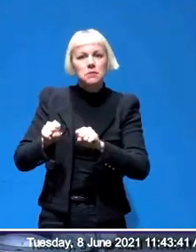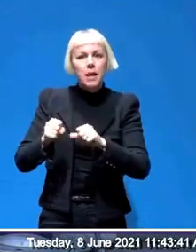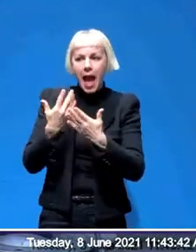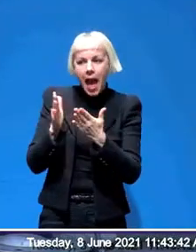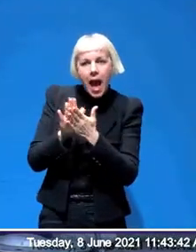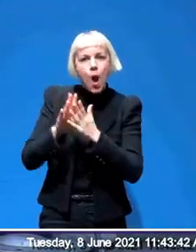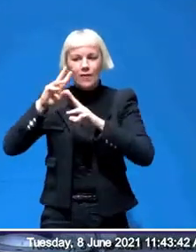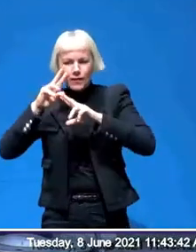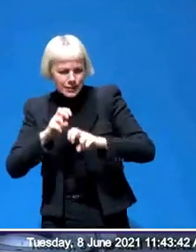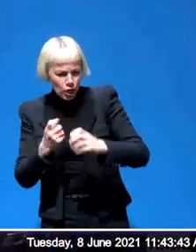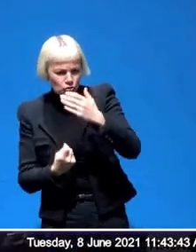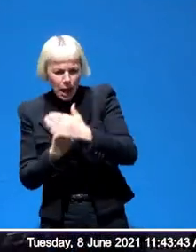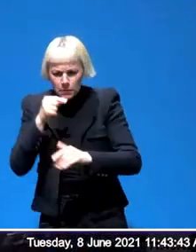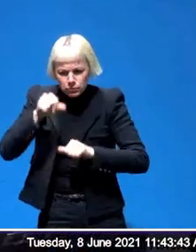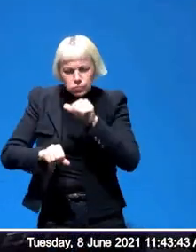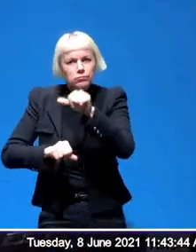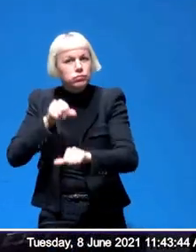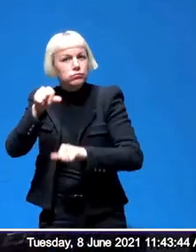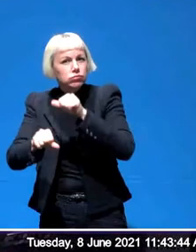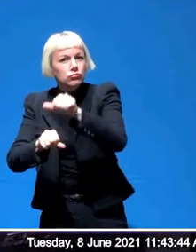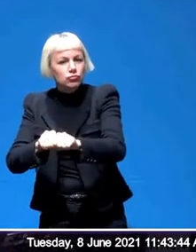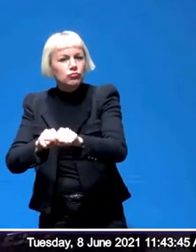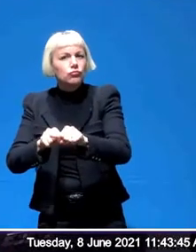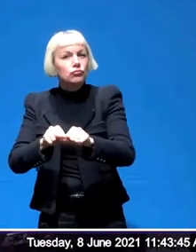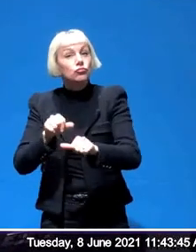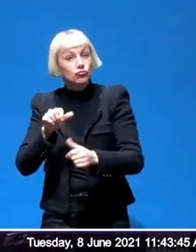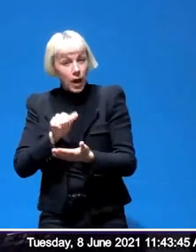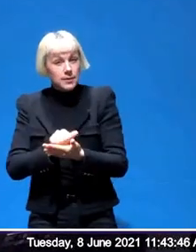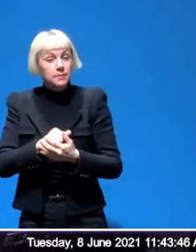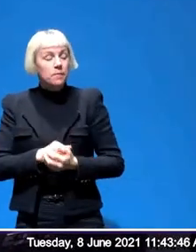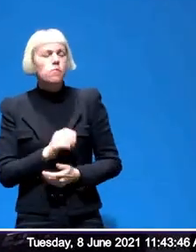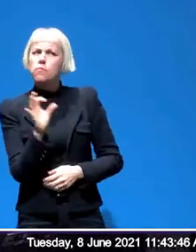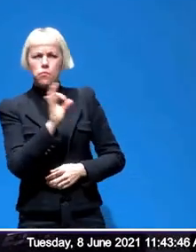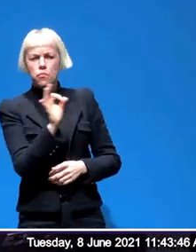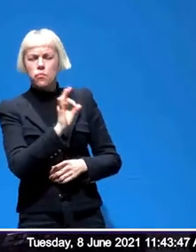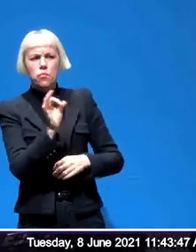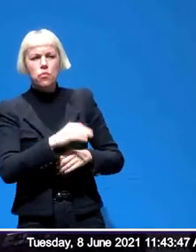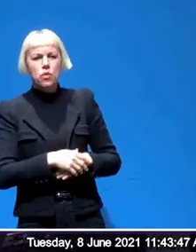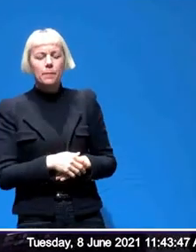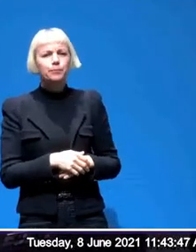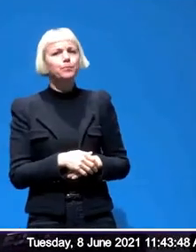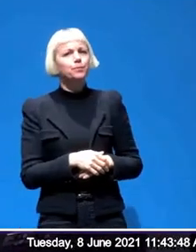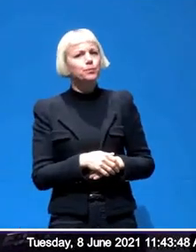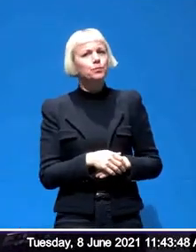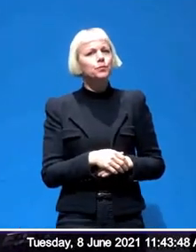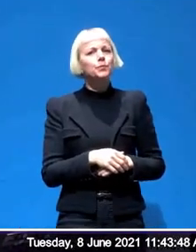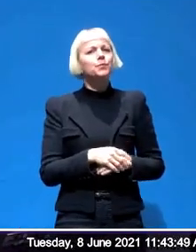The only thing that I could say that would have been said at the first meeting would have been that they weren't going to start investigating